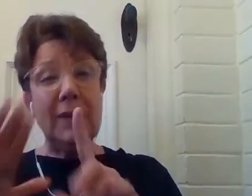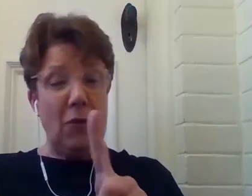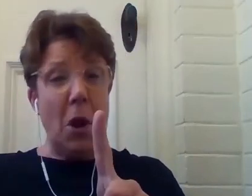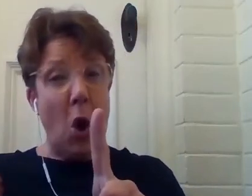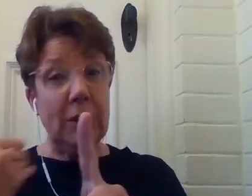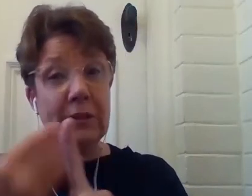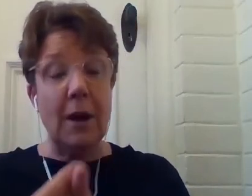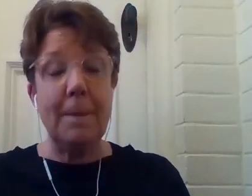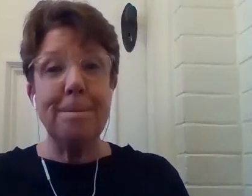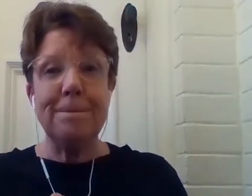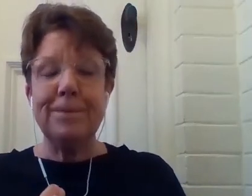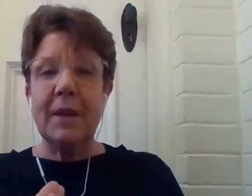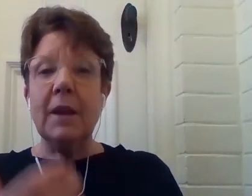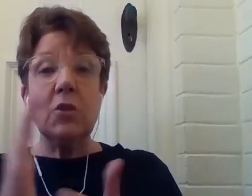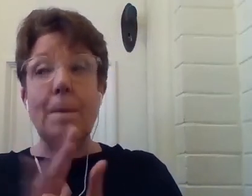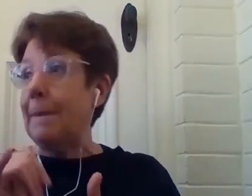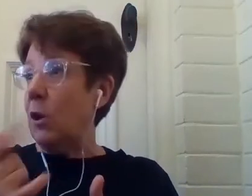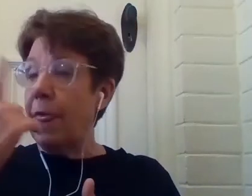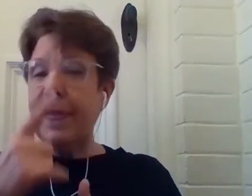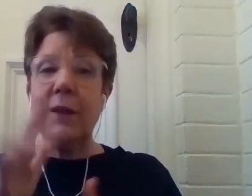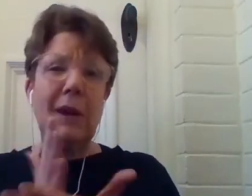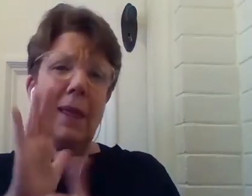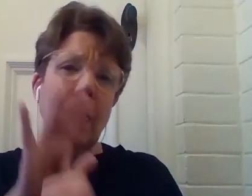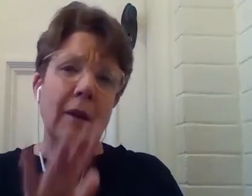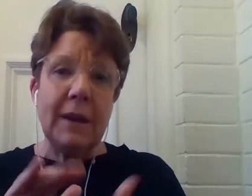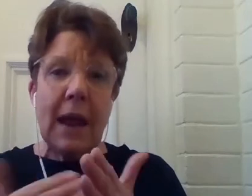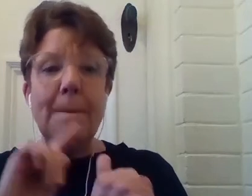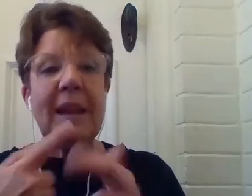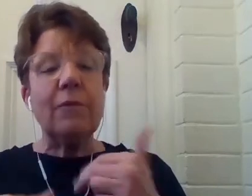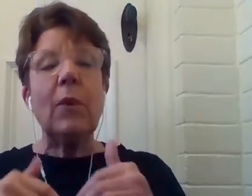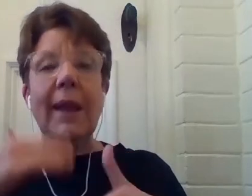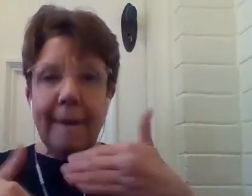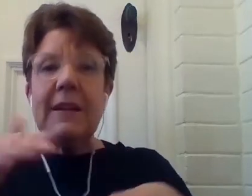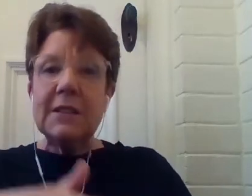though things might seem bleak now, if we just take it slow, keep going,